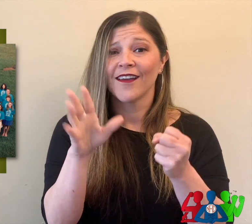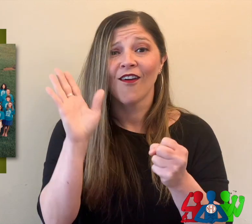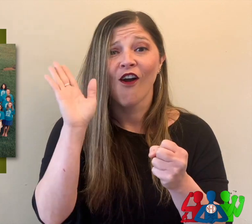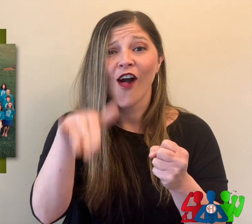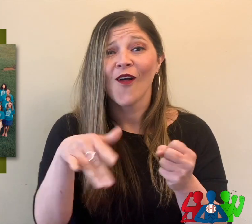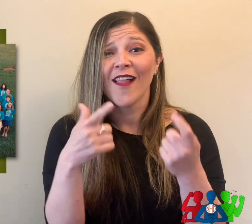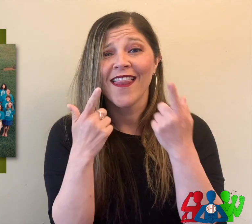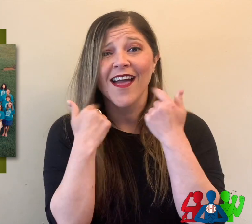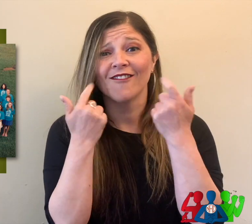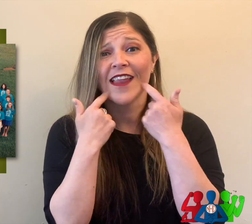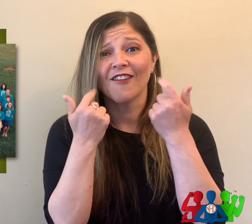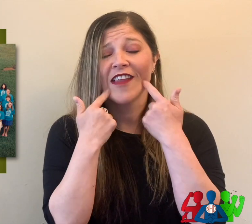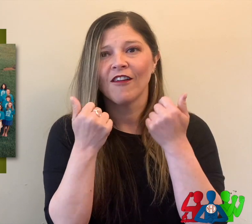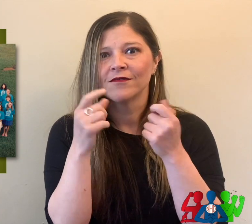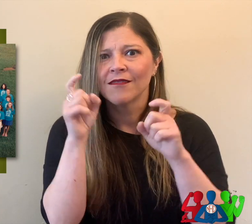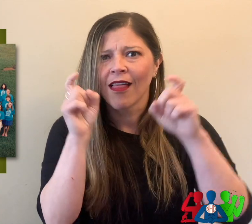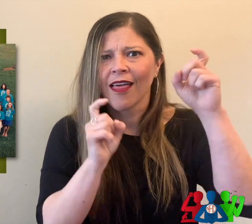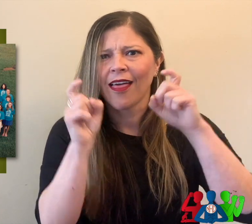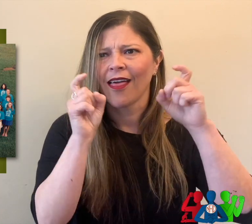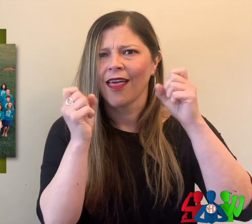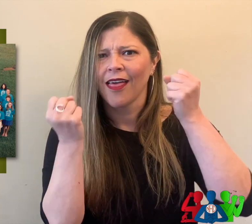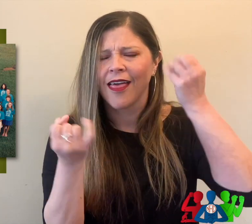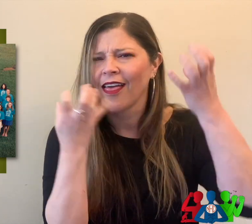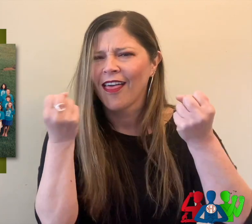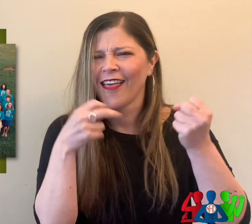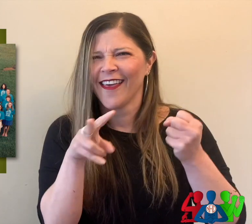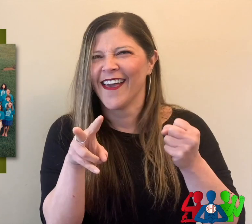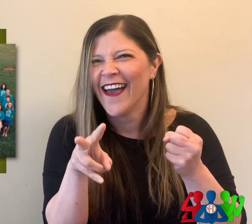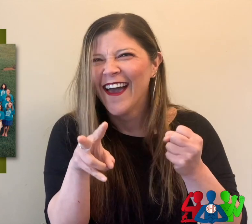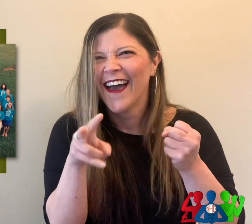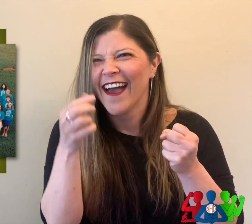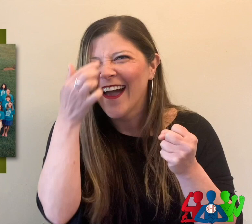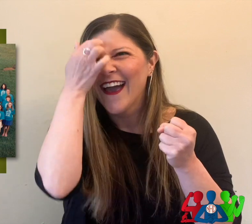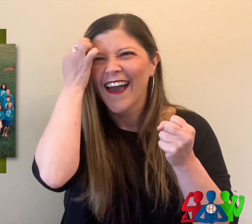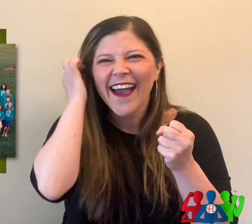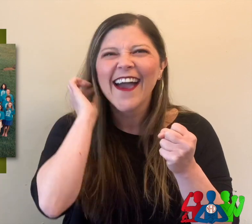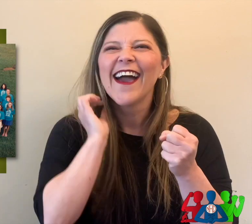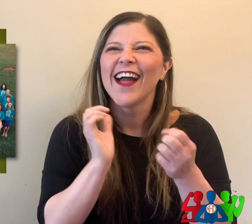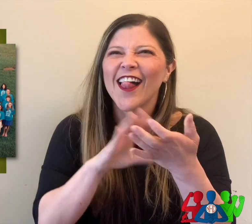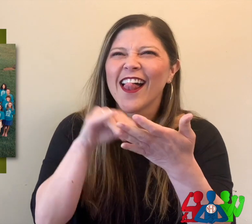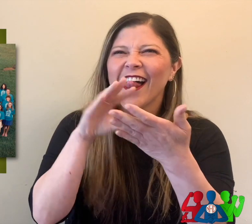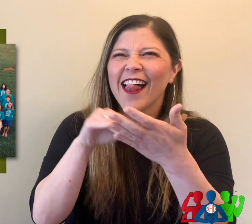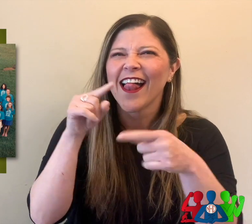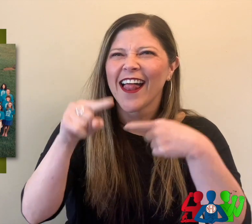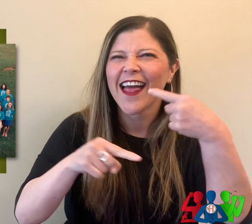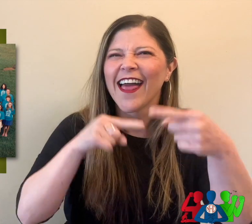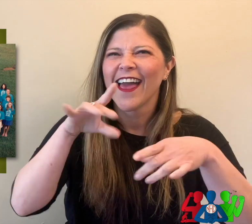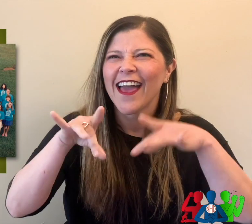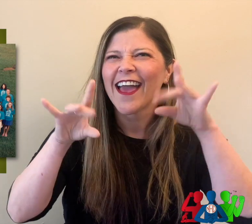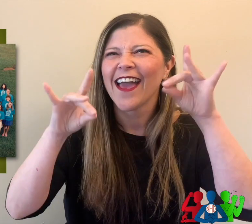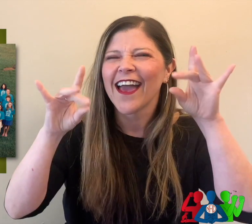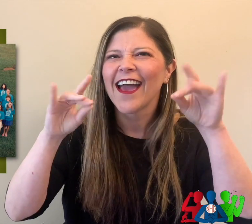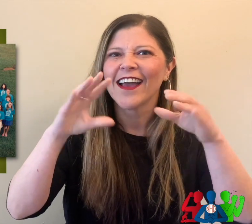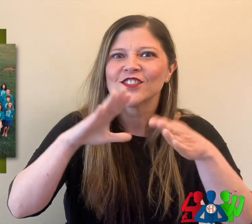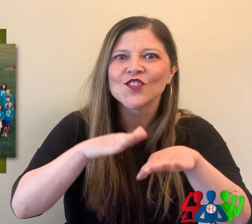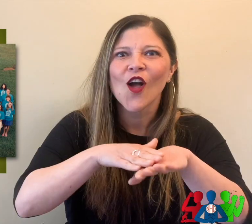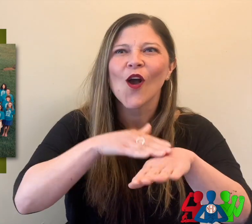And for the first time I was in an environment that used sign language. I laughed at the